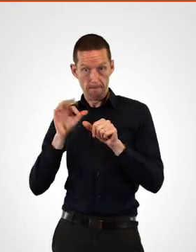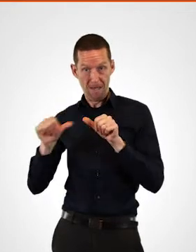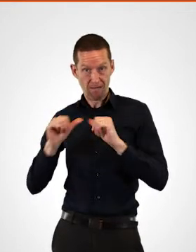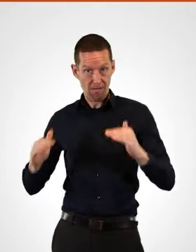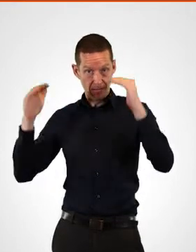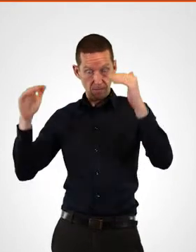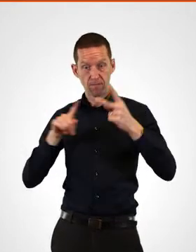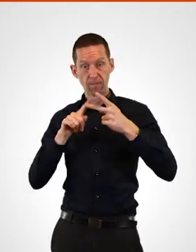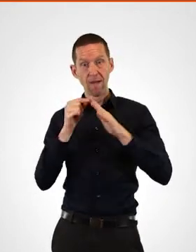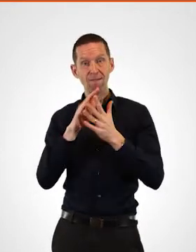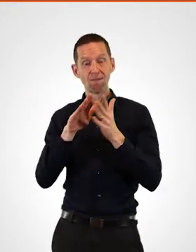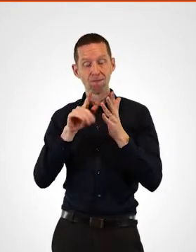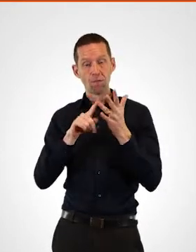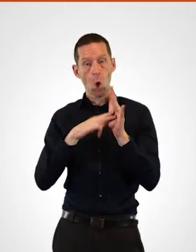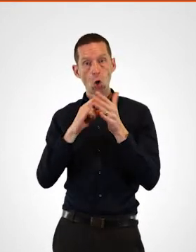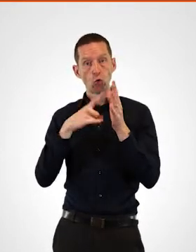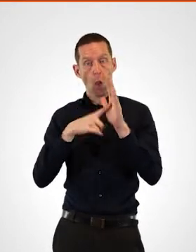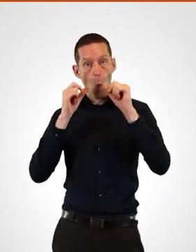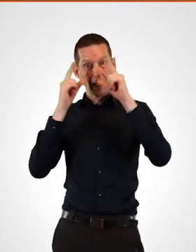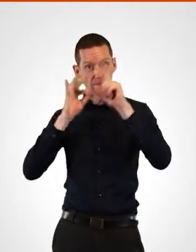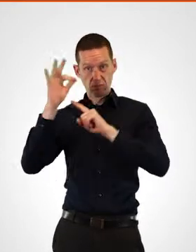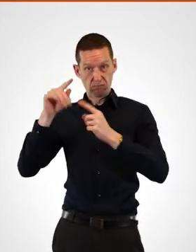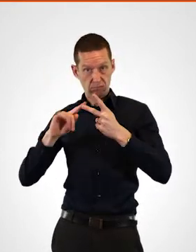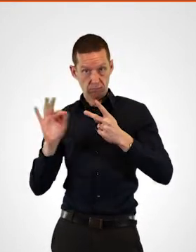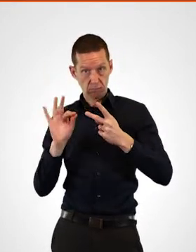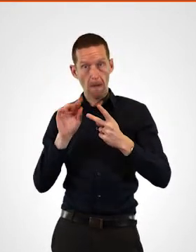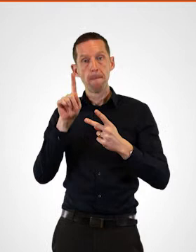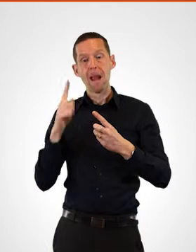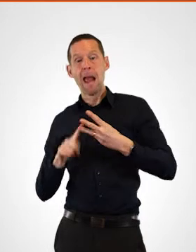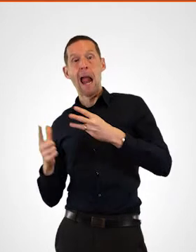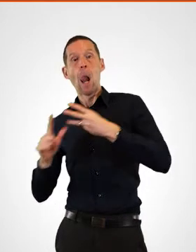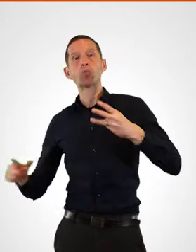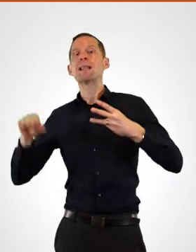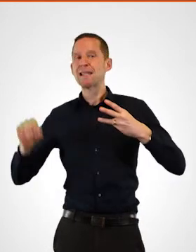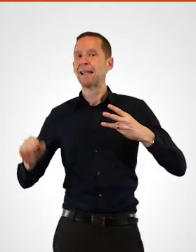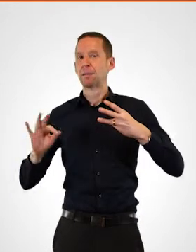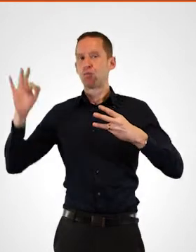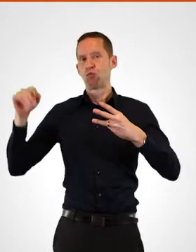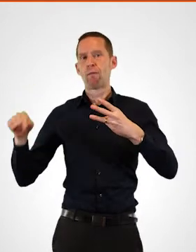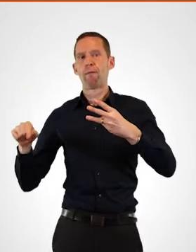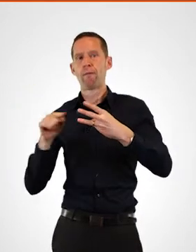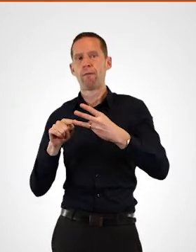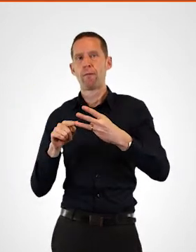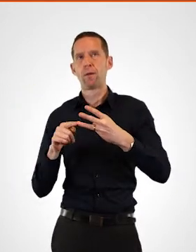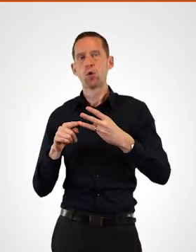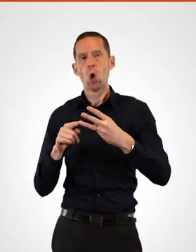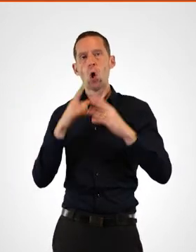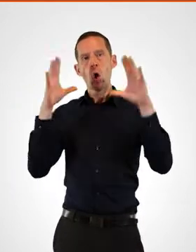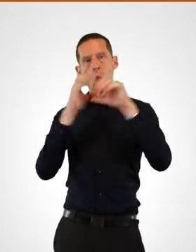no impact on phonological awareness, it wasn't better, but language definitely was. Really, just to sum that up, what our data was showing